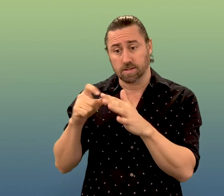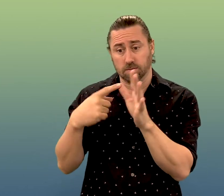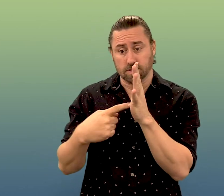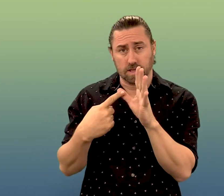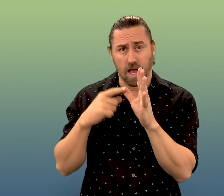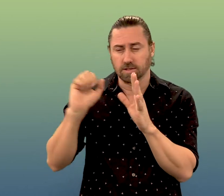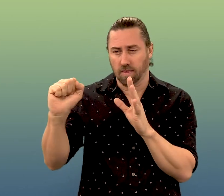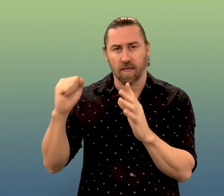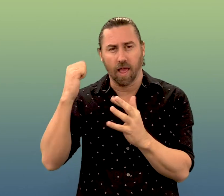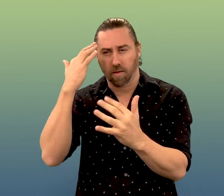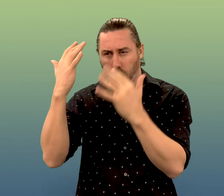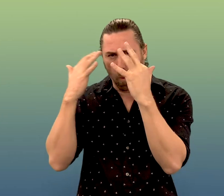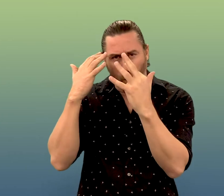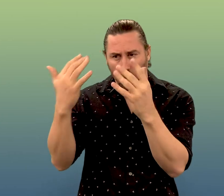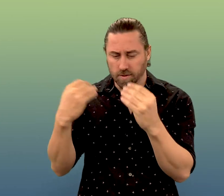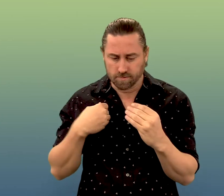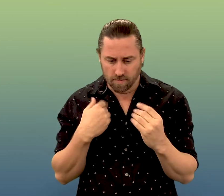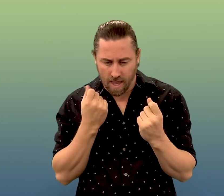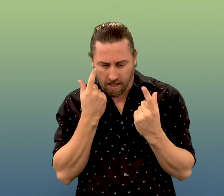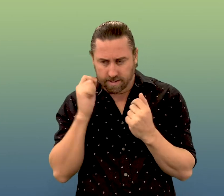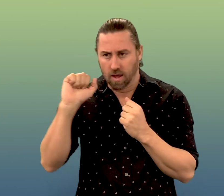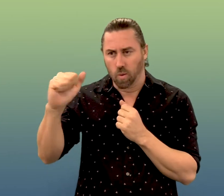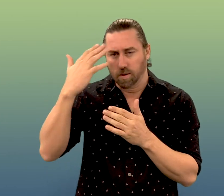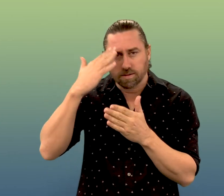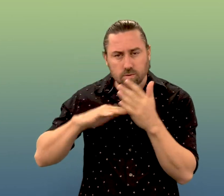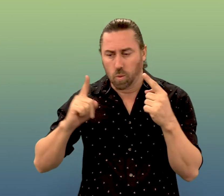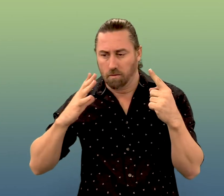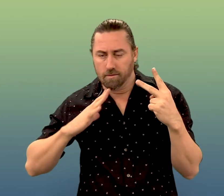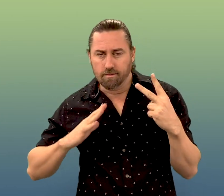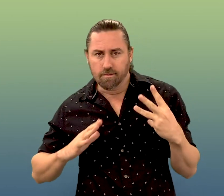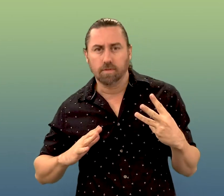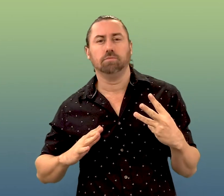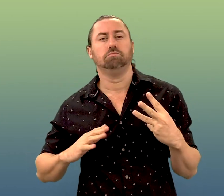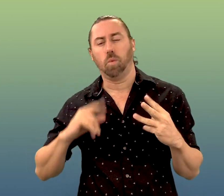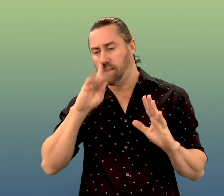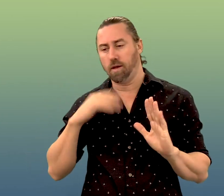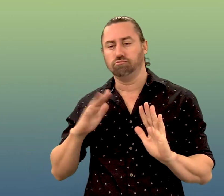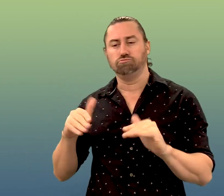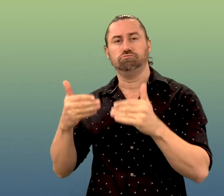Use customer data and insights to understand customer experience and needs